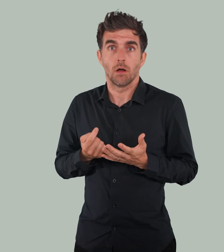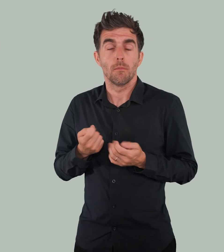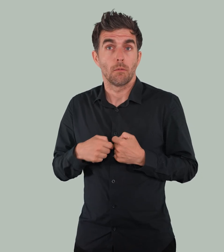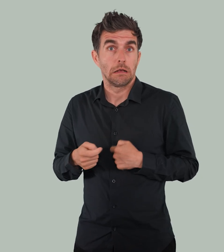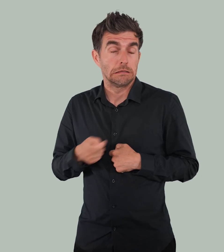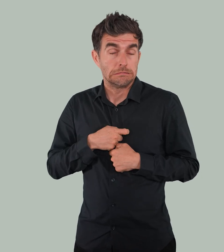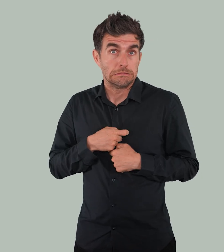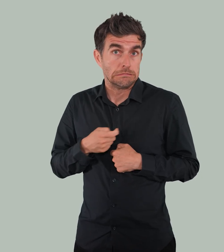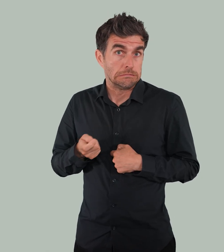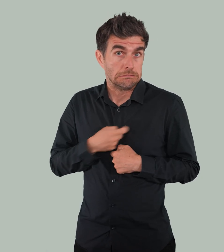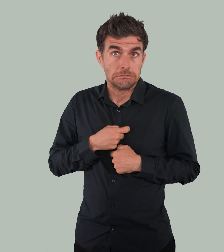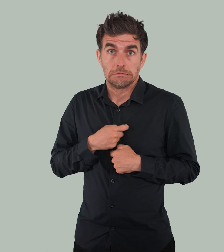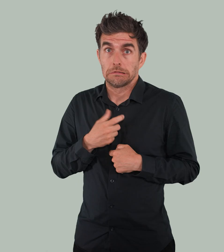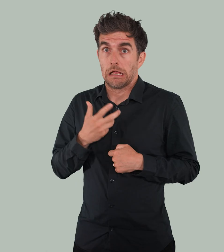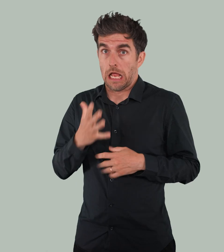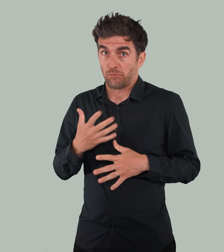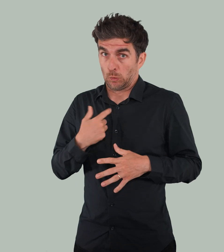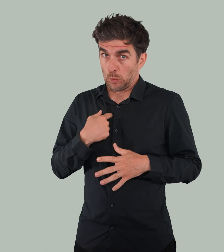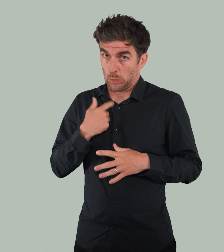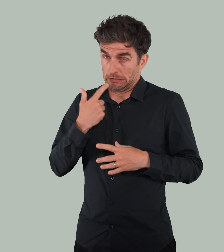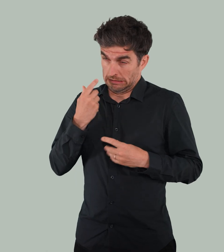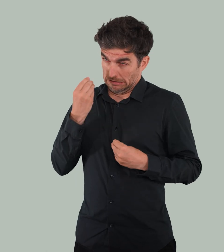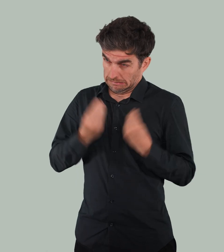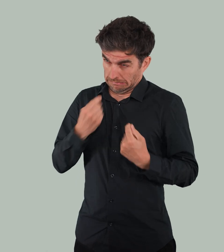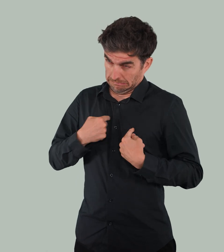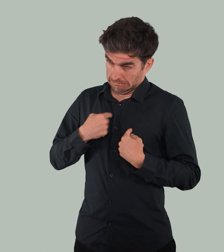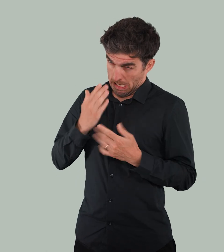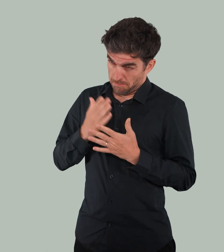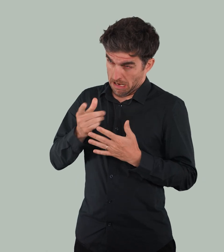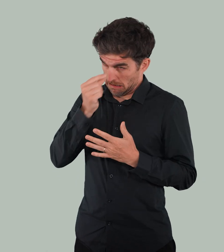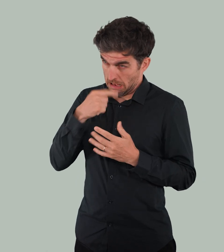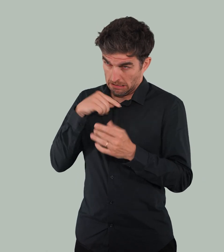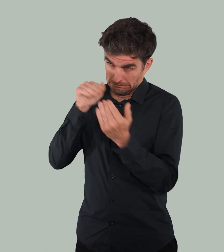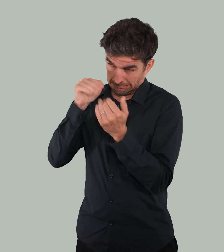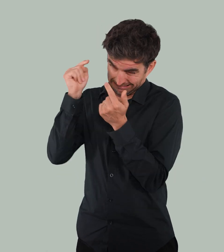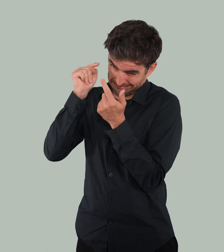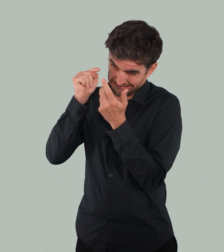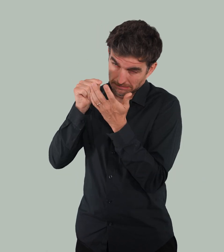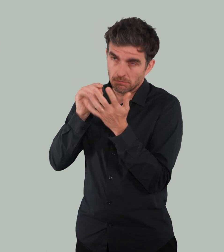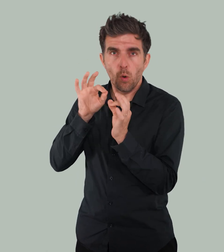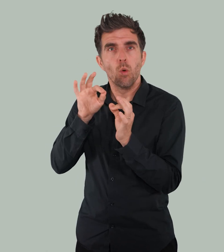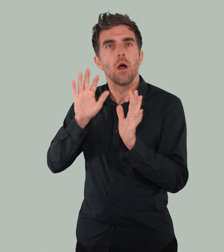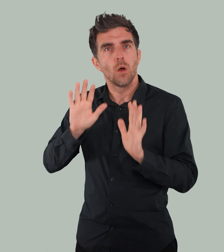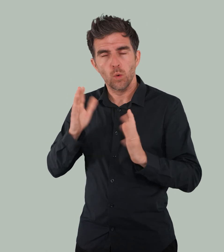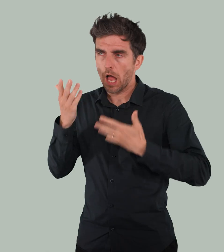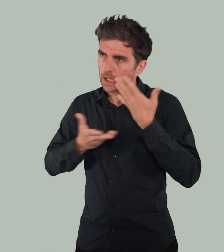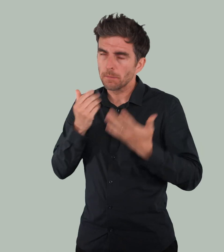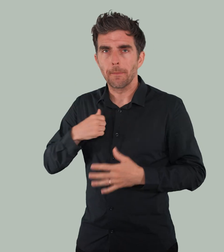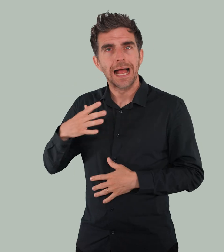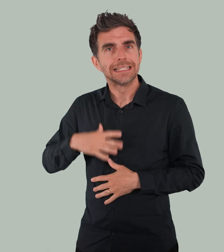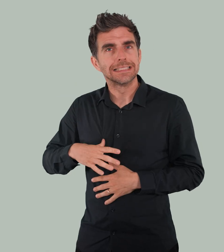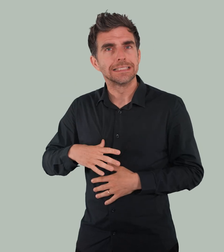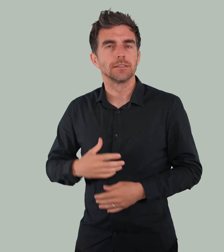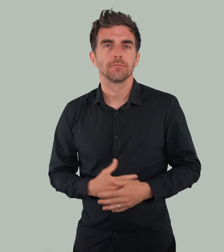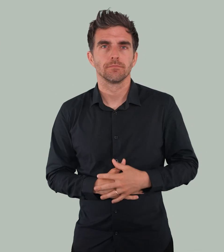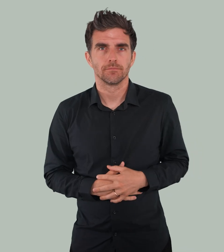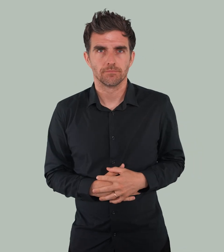leading to anxiety and a need to prove their legitimacy rather than explain their needs.